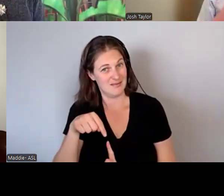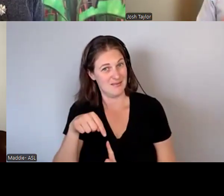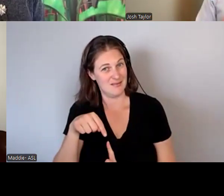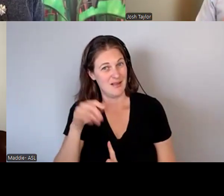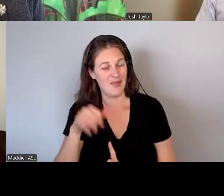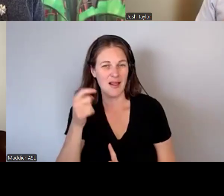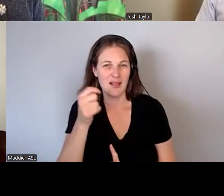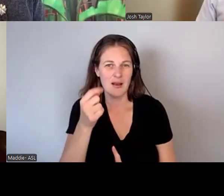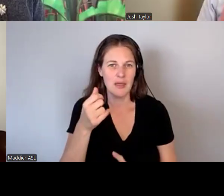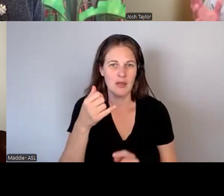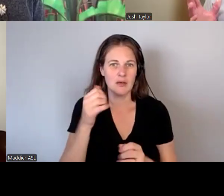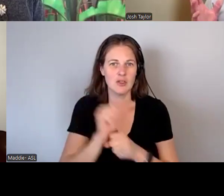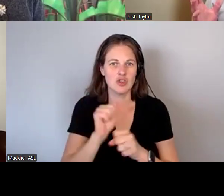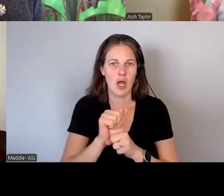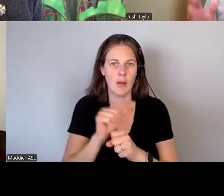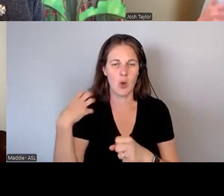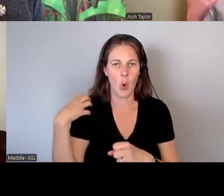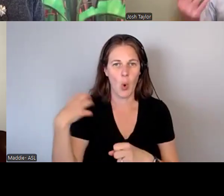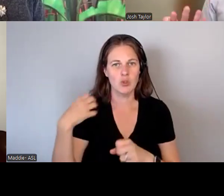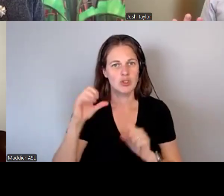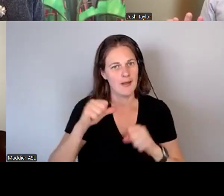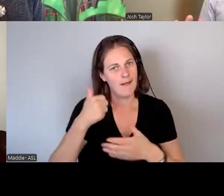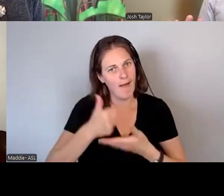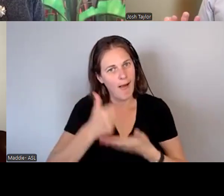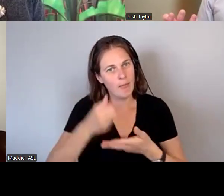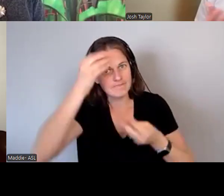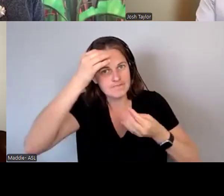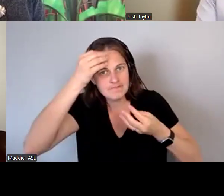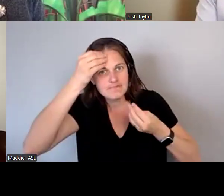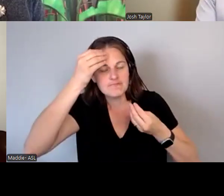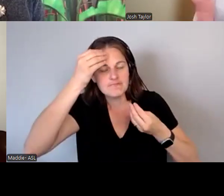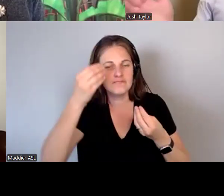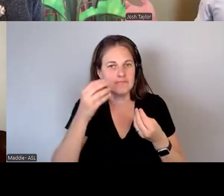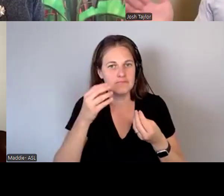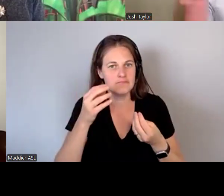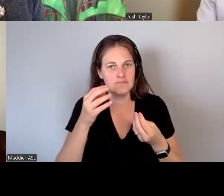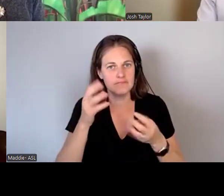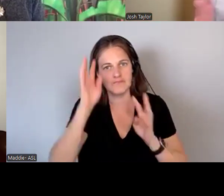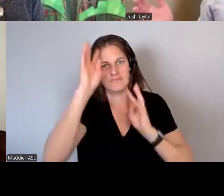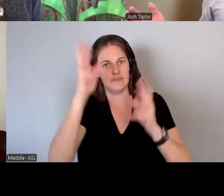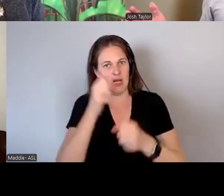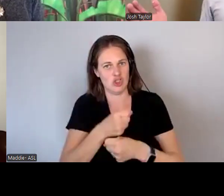and job coaches can be super helpful at kind of helping to think through, you know, what are the overall sort of set of tasks